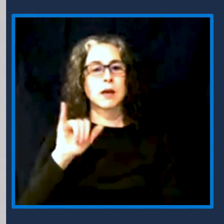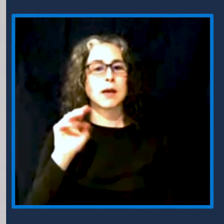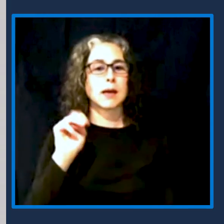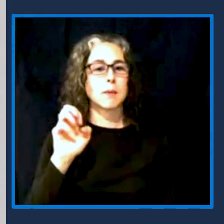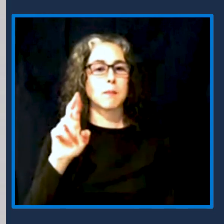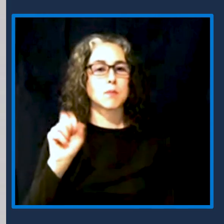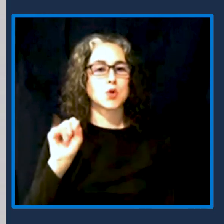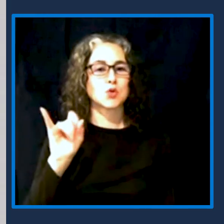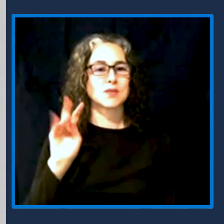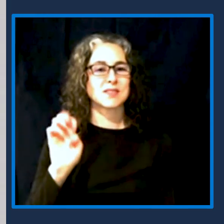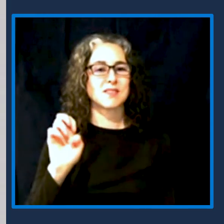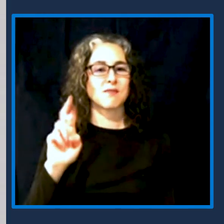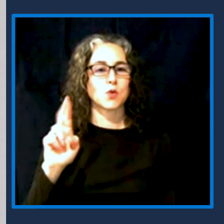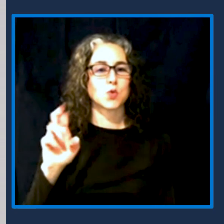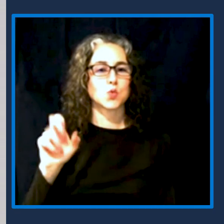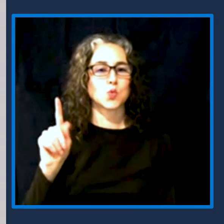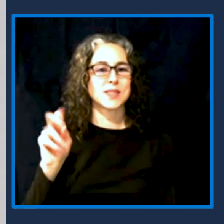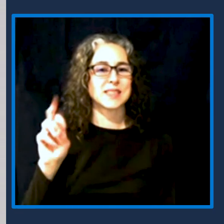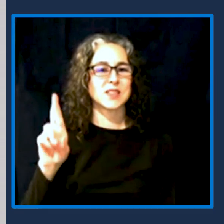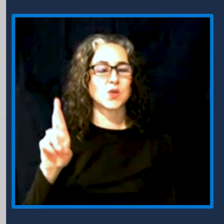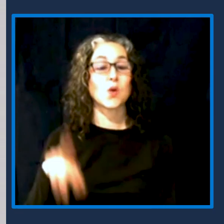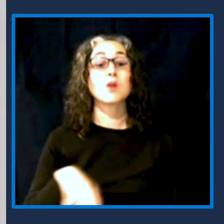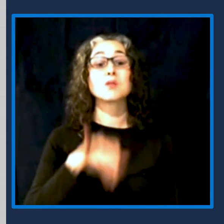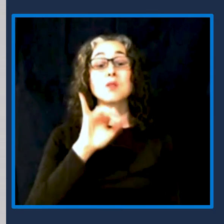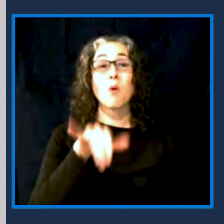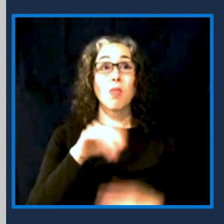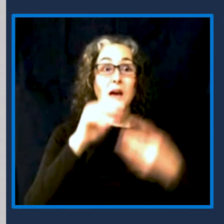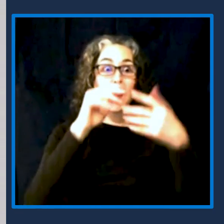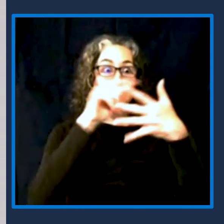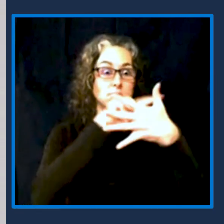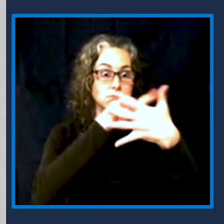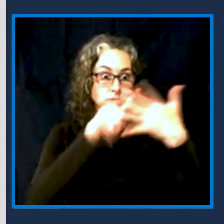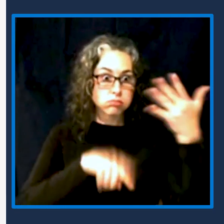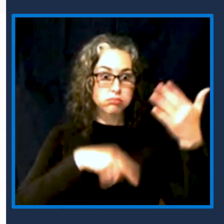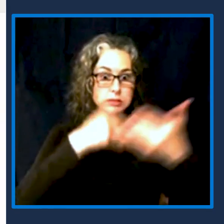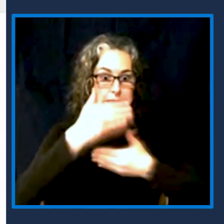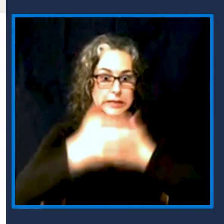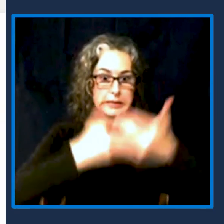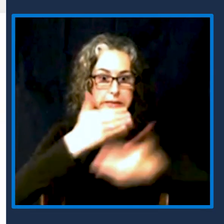about solving a multi-step equation like that is being able to hear the content about how to solve